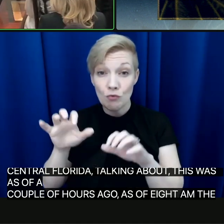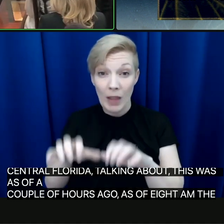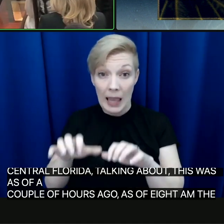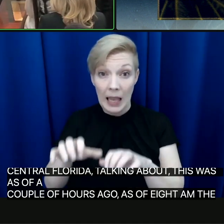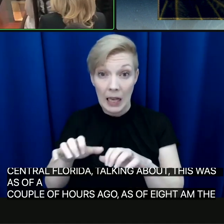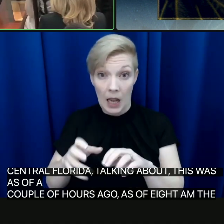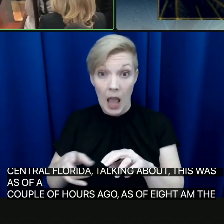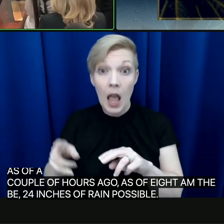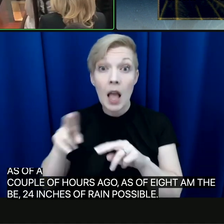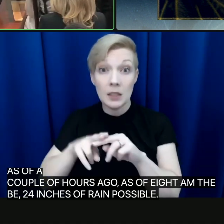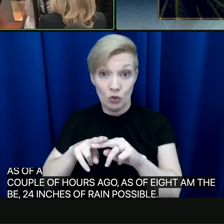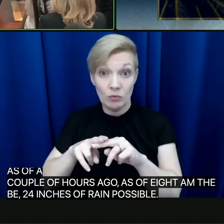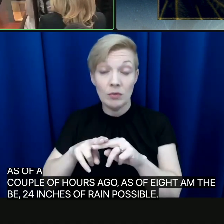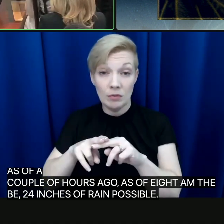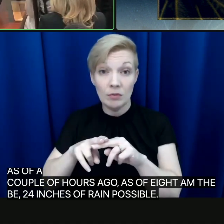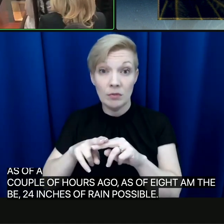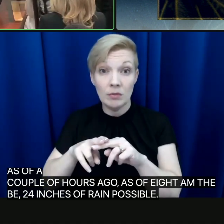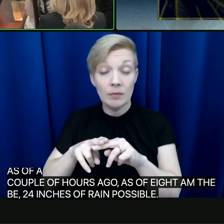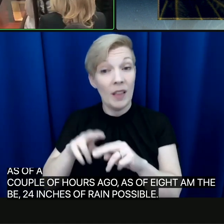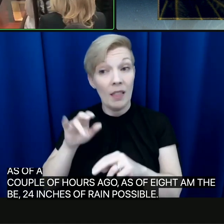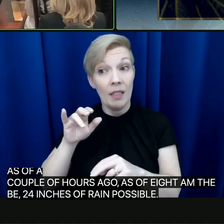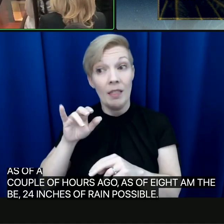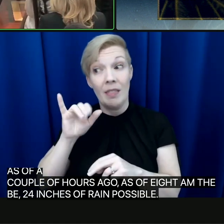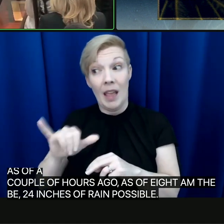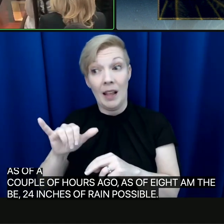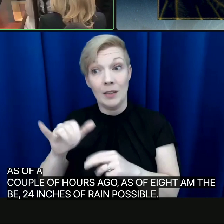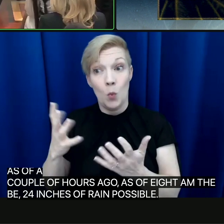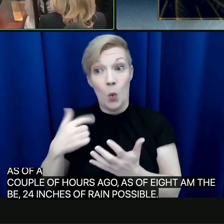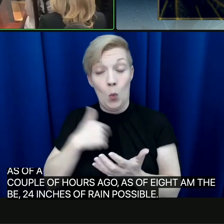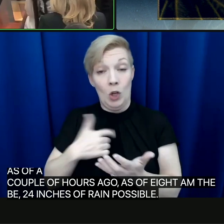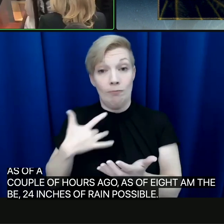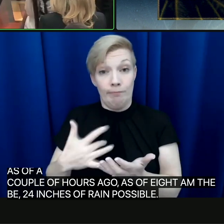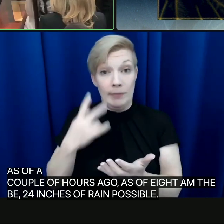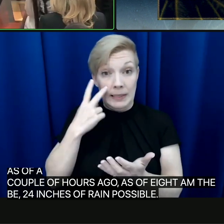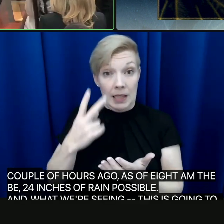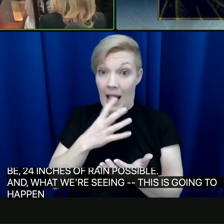and this is going to happen with Ian, it's going to probably slow down to the speed